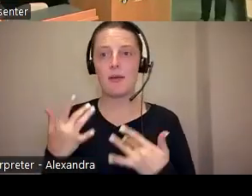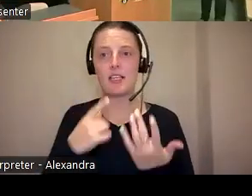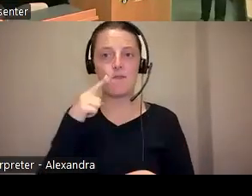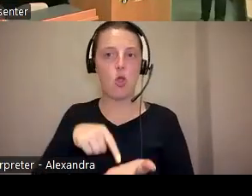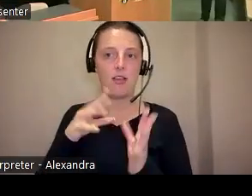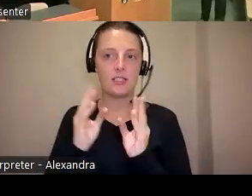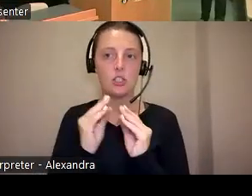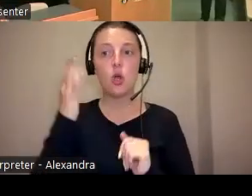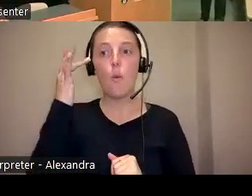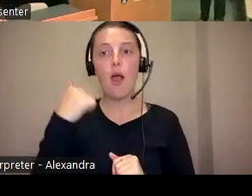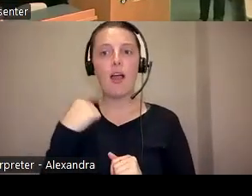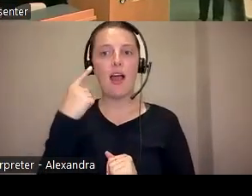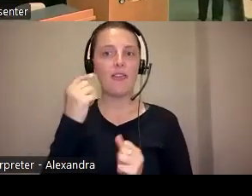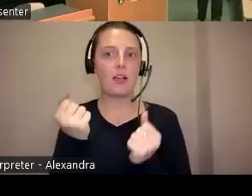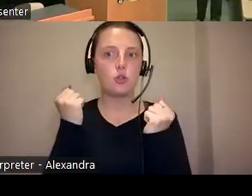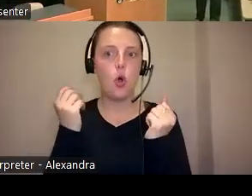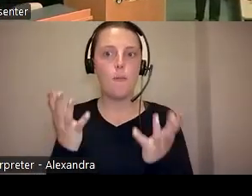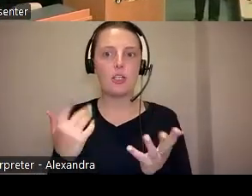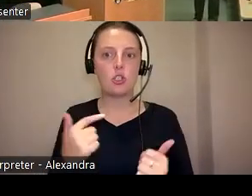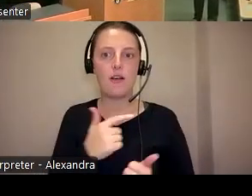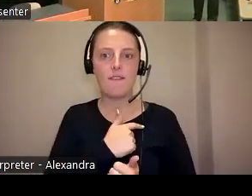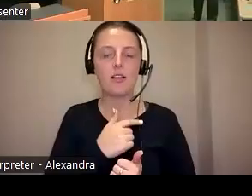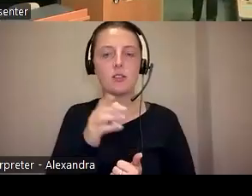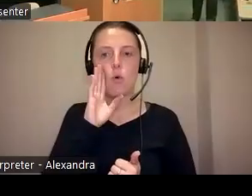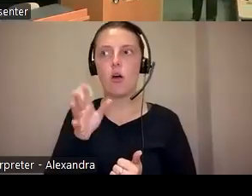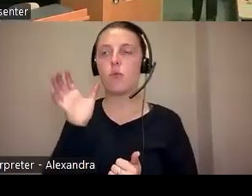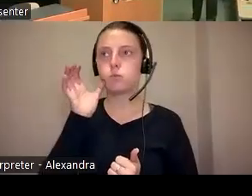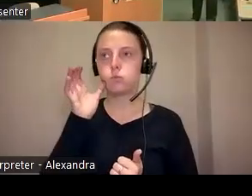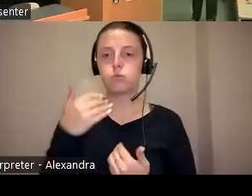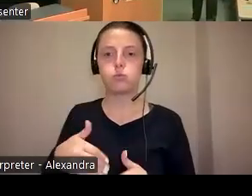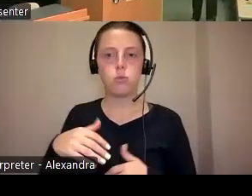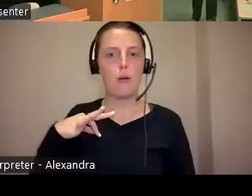so many of us in the room really would benefit to know and understand about the role of peers in our